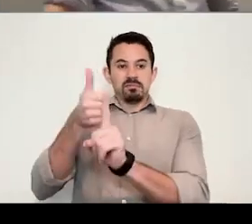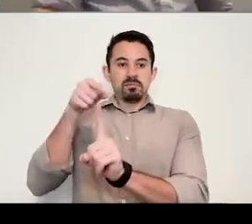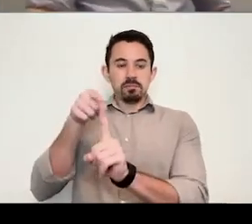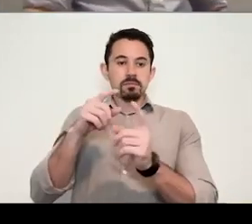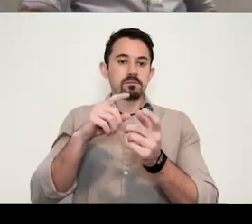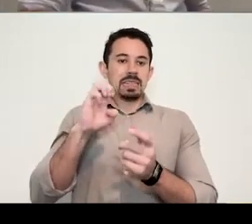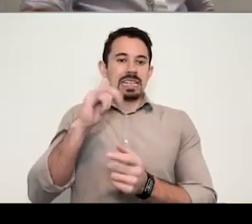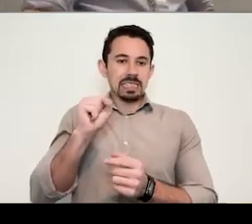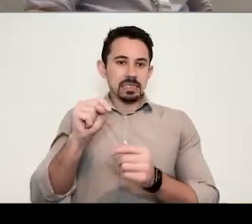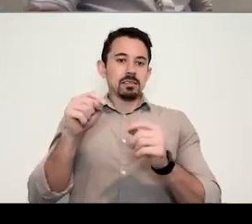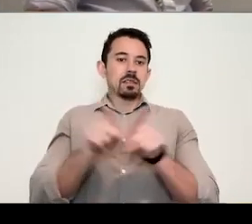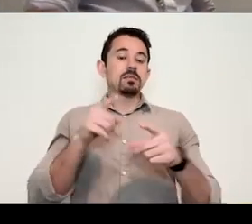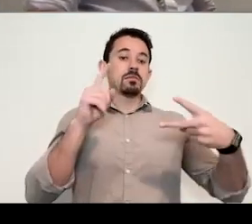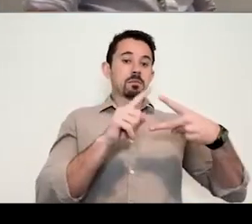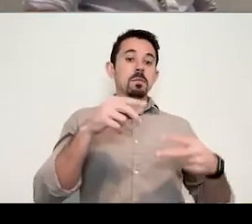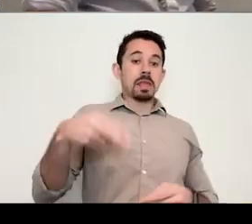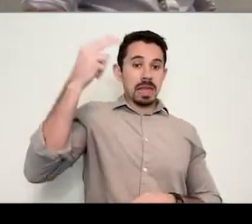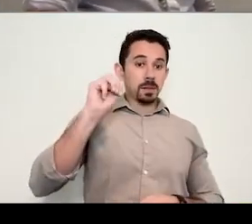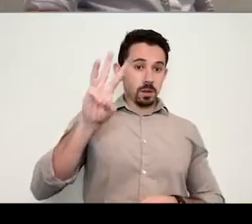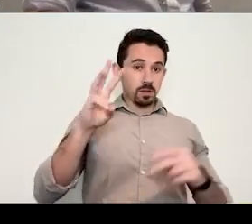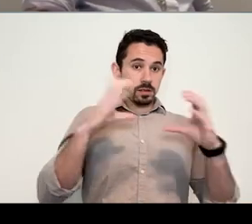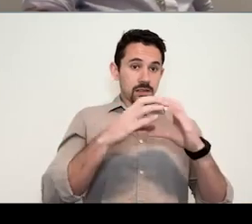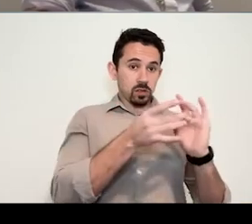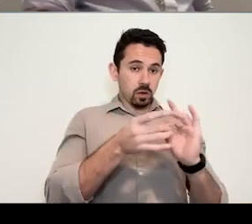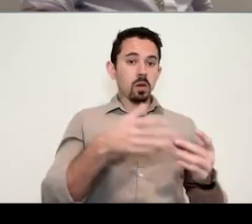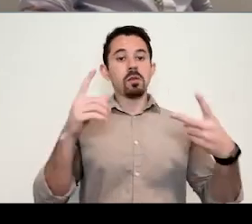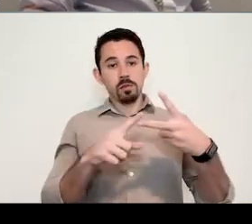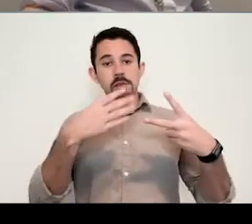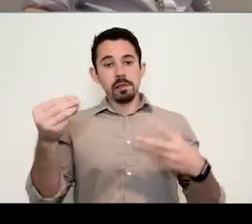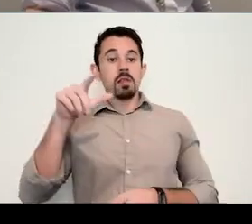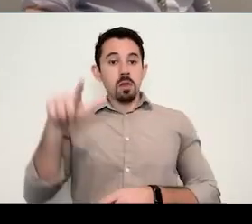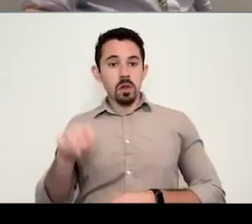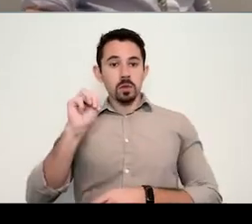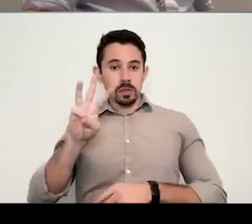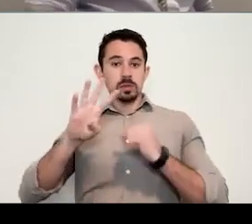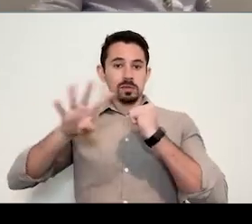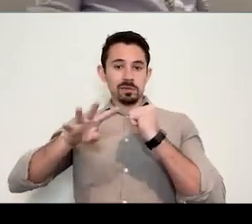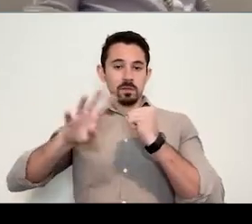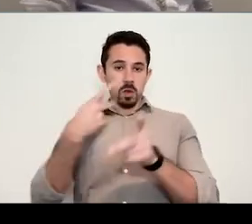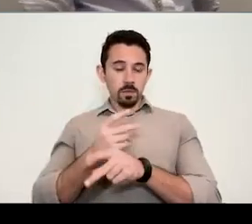Pel exists as a high molecular weight cell associated and low molecular weight secreted form,